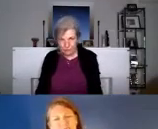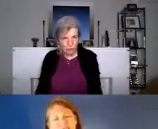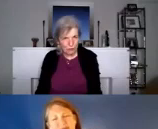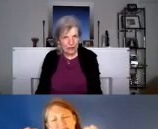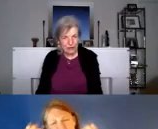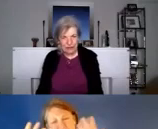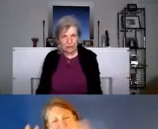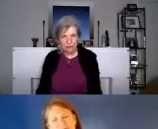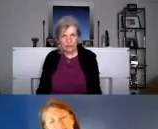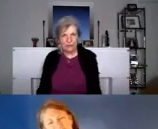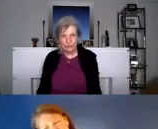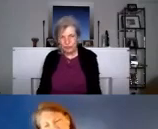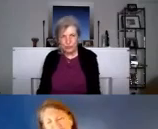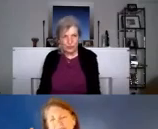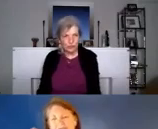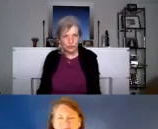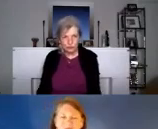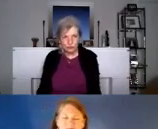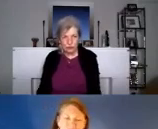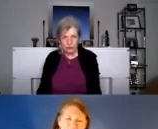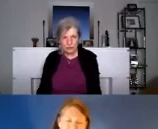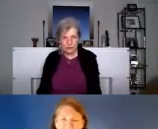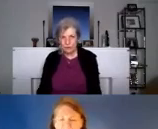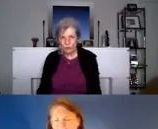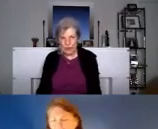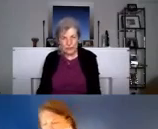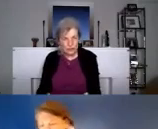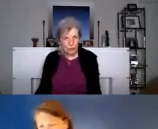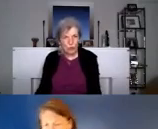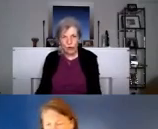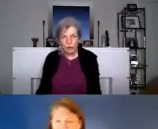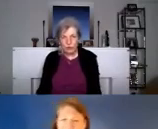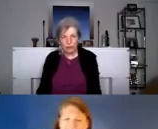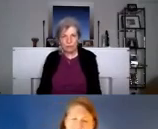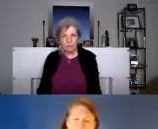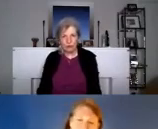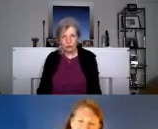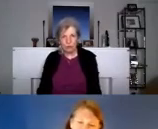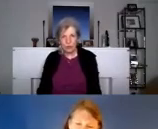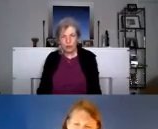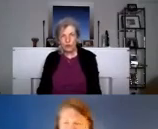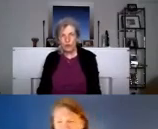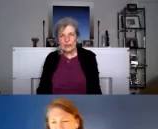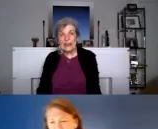out how to transition into 07:39:06 the ways that work will unfold. We